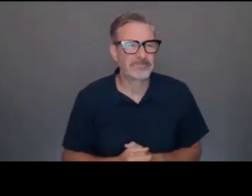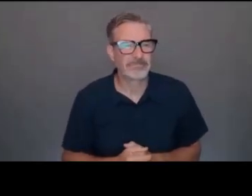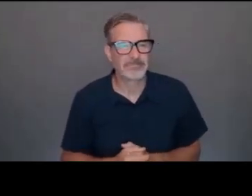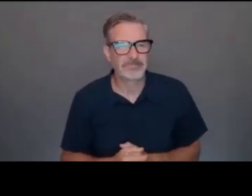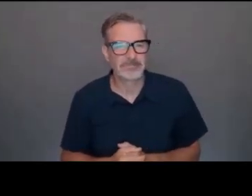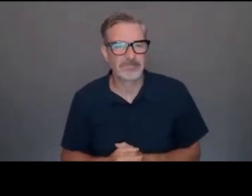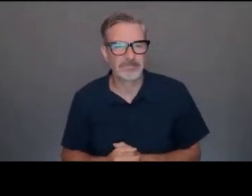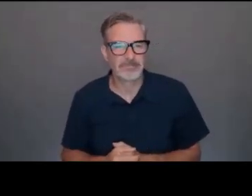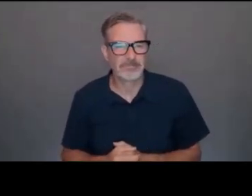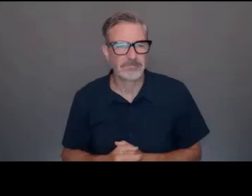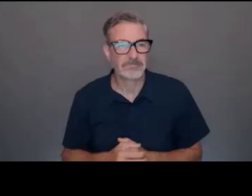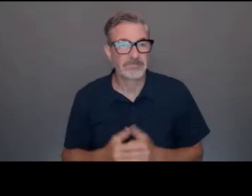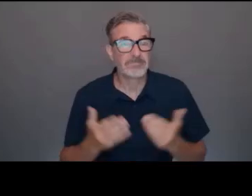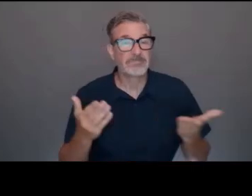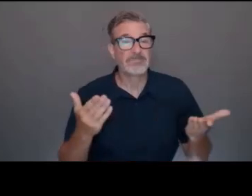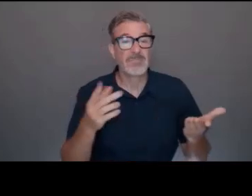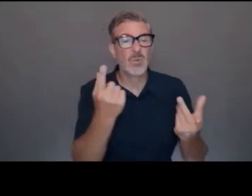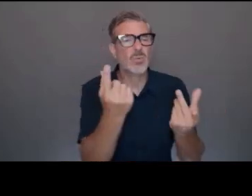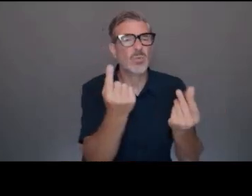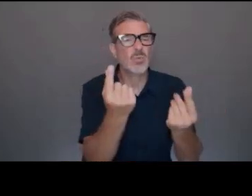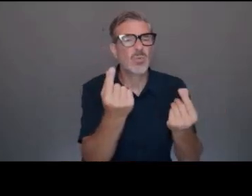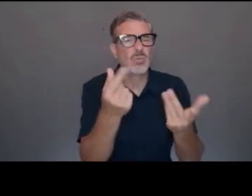Eligible activities - what can you apply for?